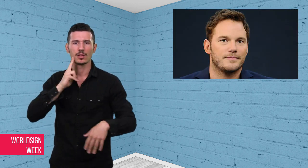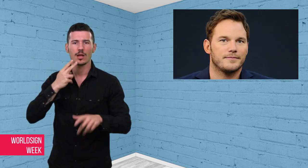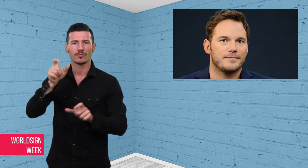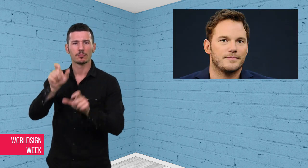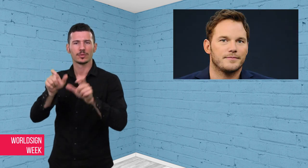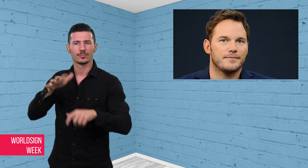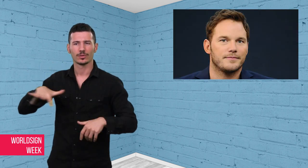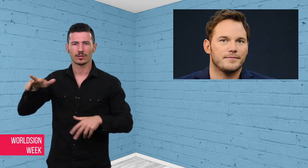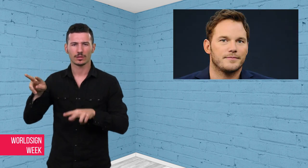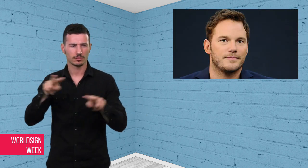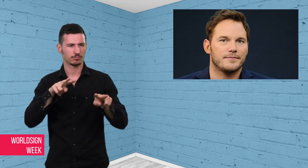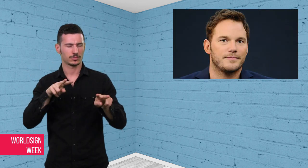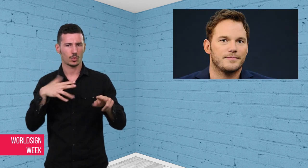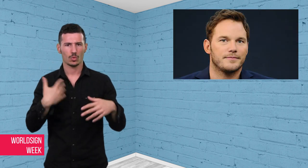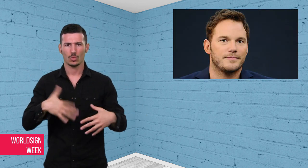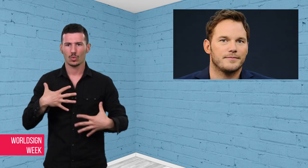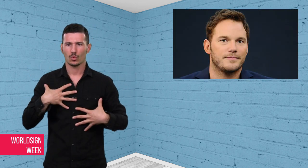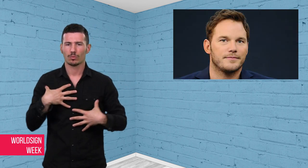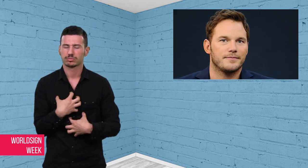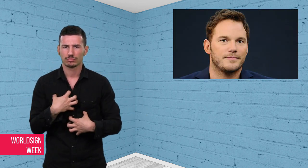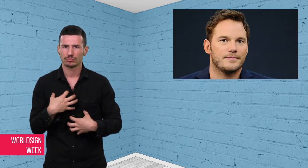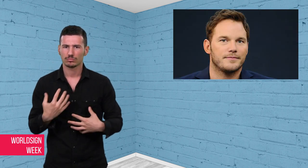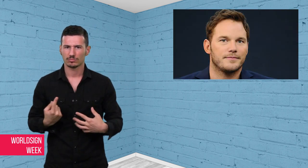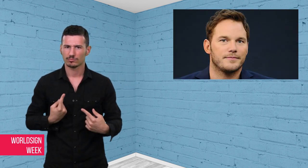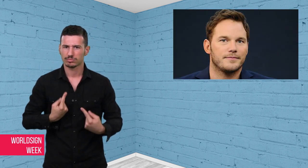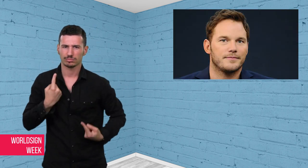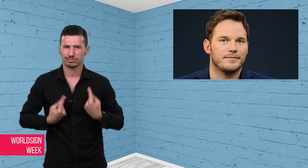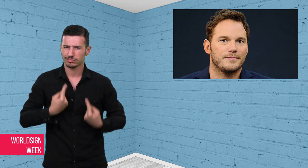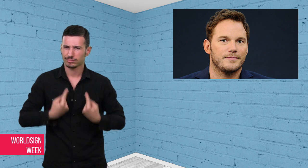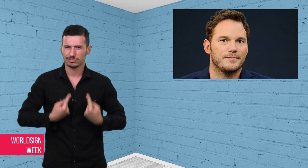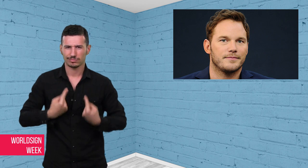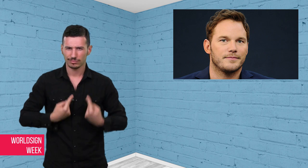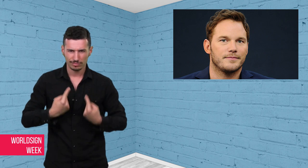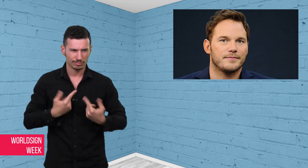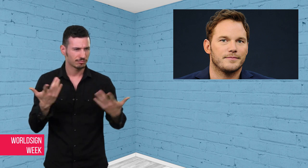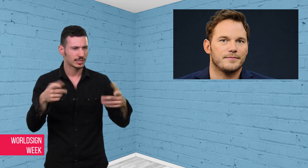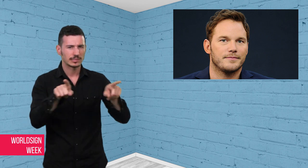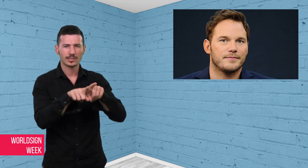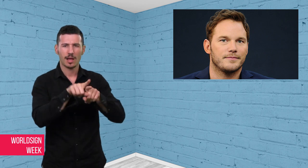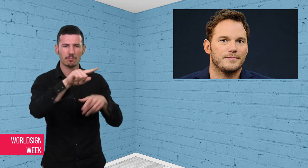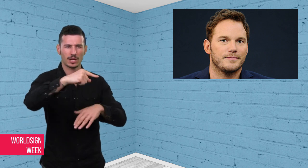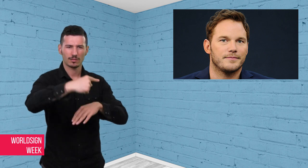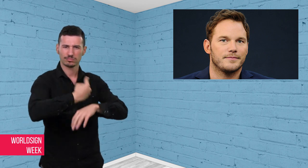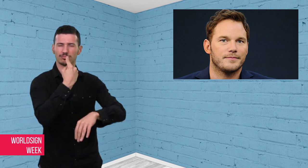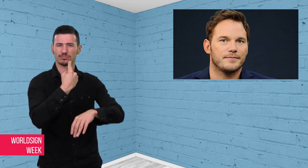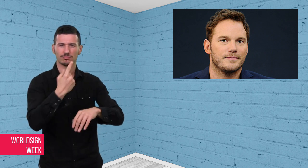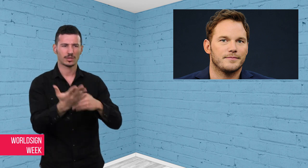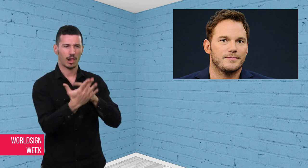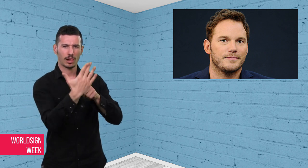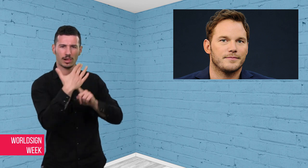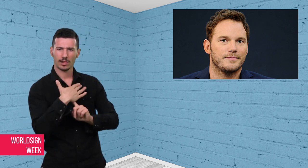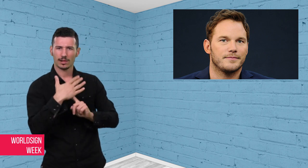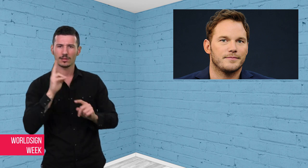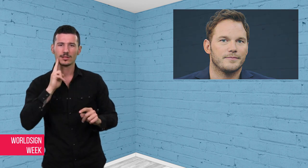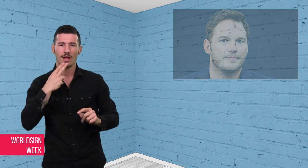let him know they were offended and insulted. The impact resulted in Pratt